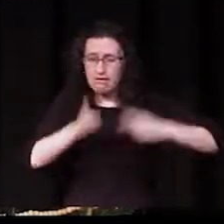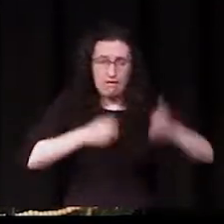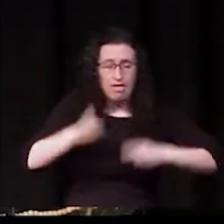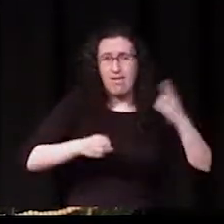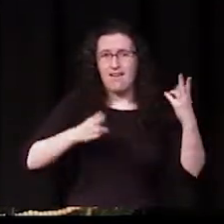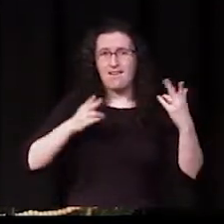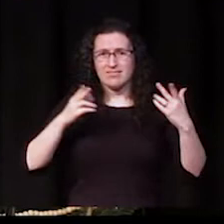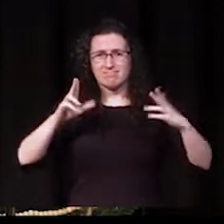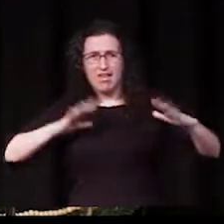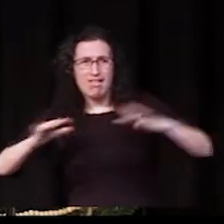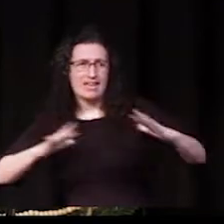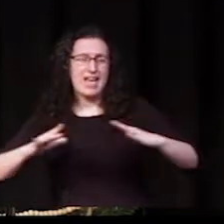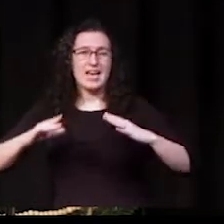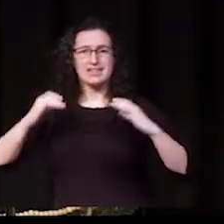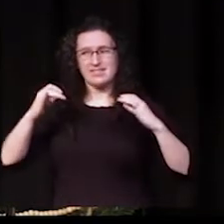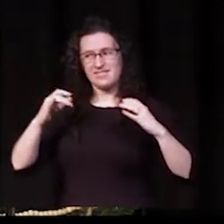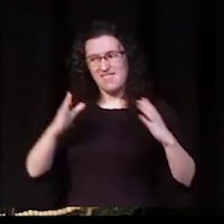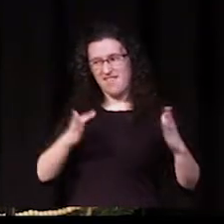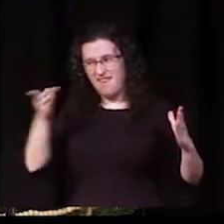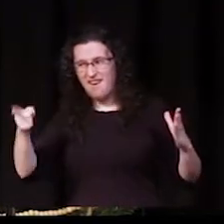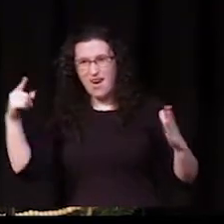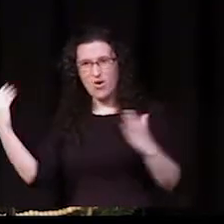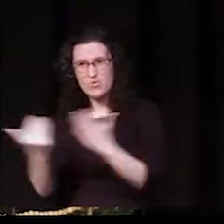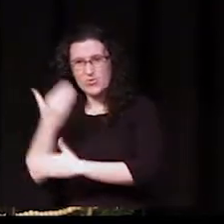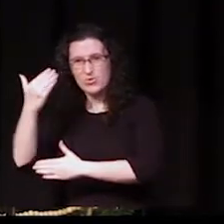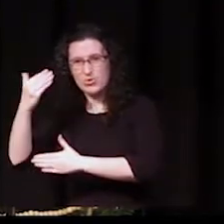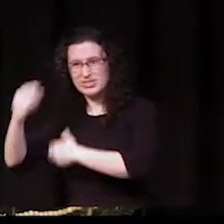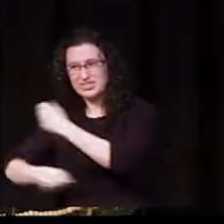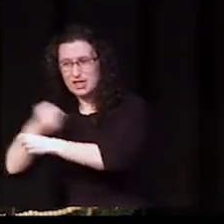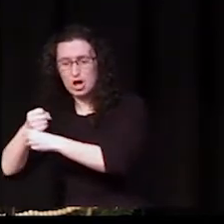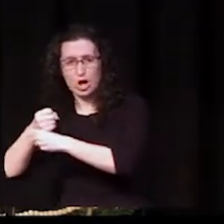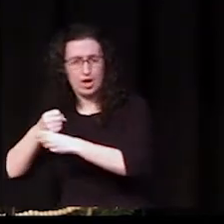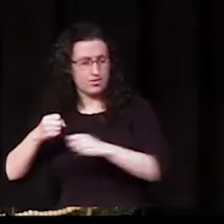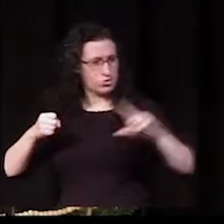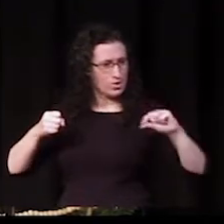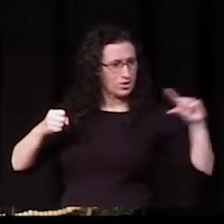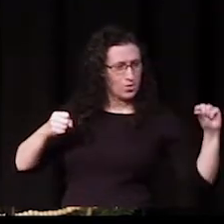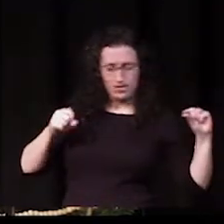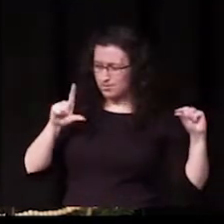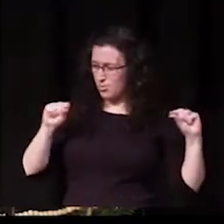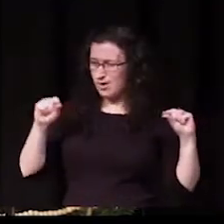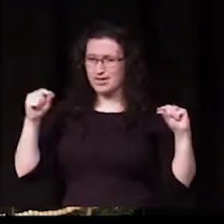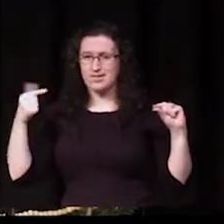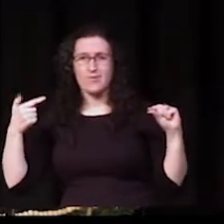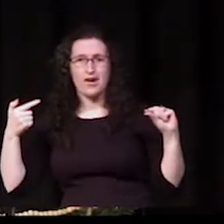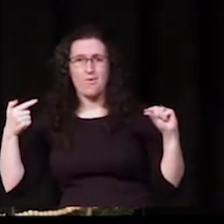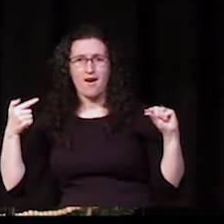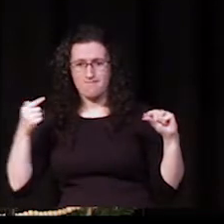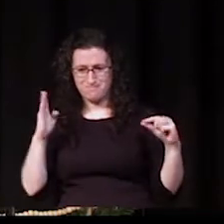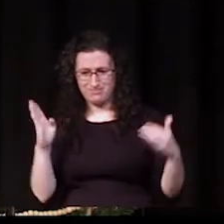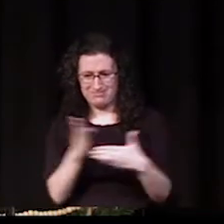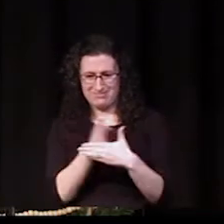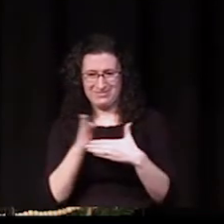and the startup of what is new, between 2020 and 2021. So this weekend, welcome to this service.